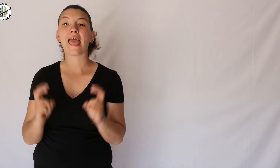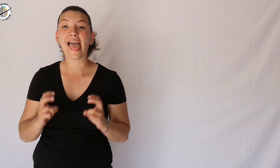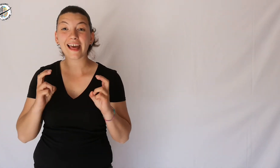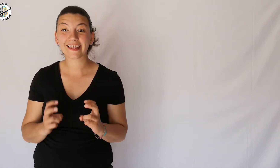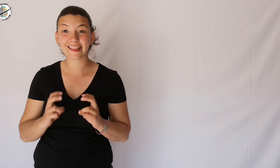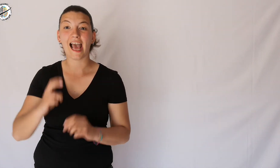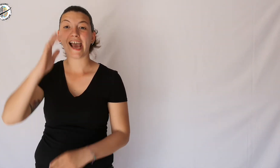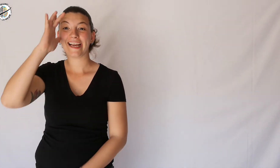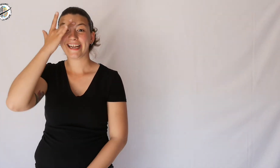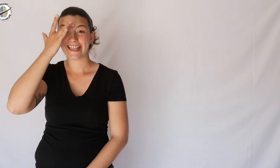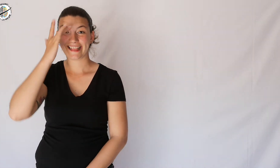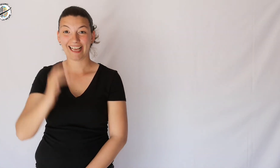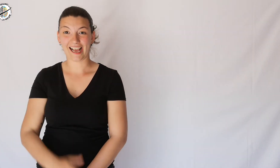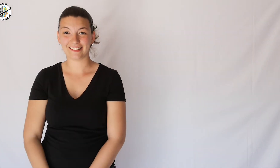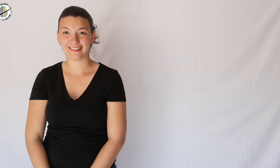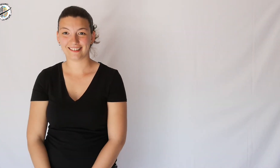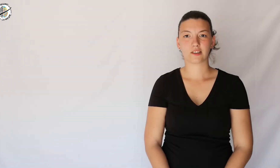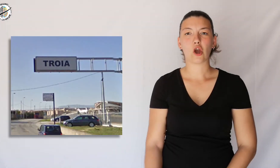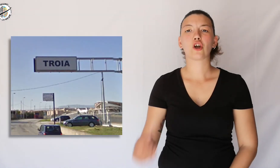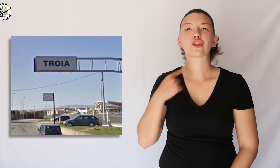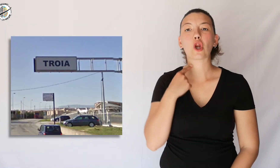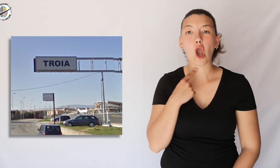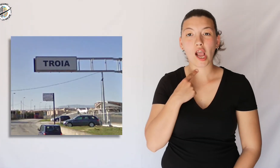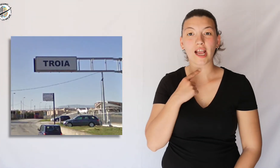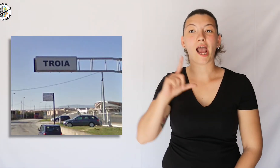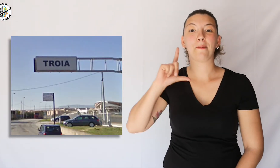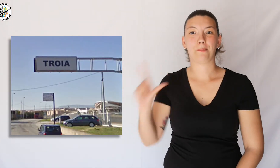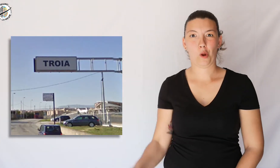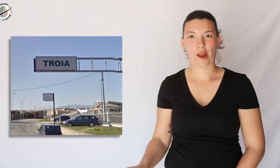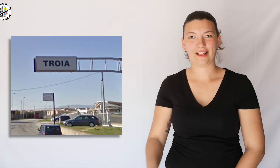Shit, India. Troia, Puglia.